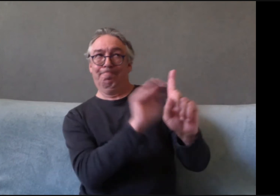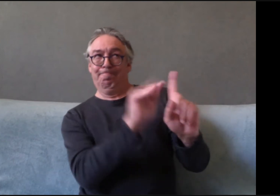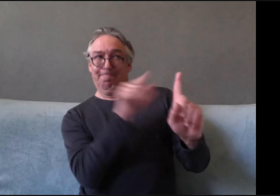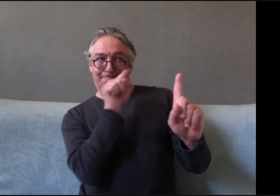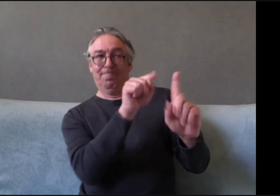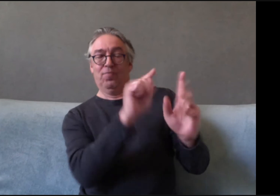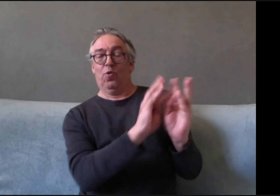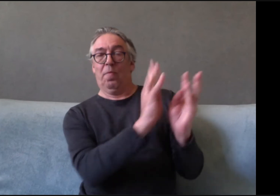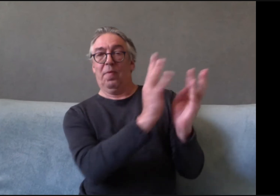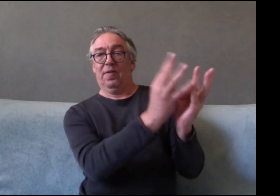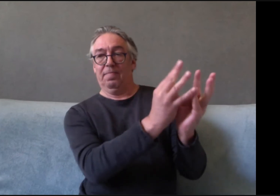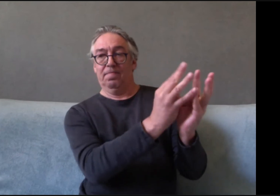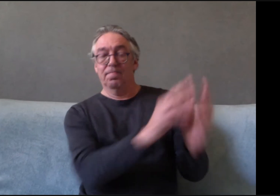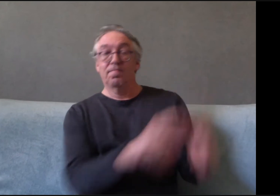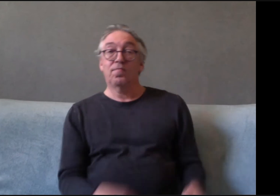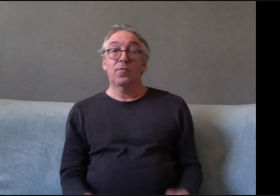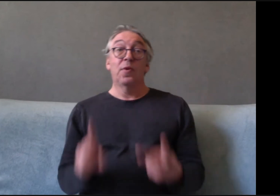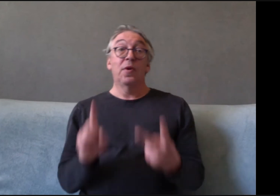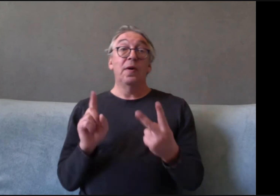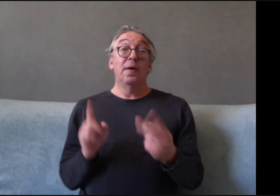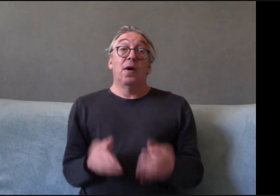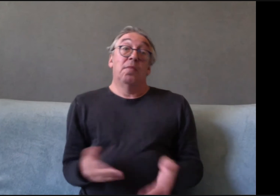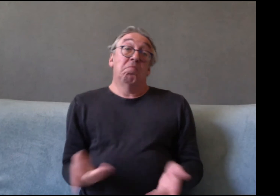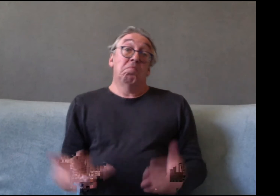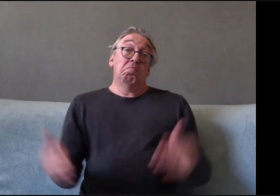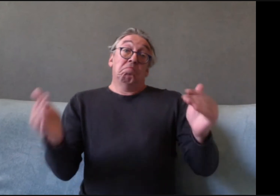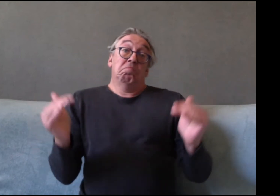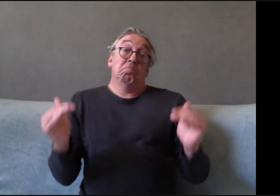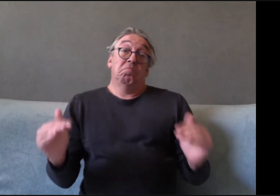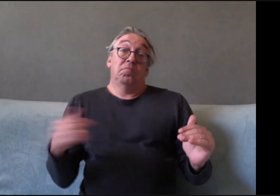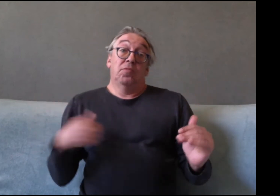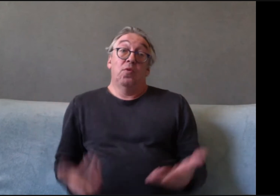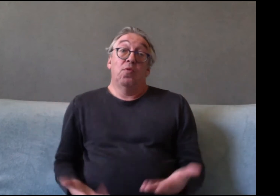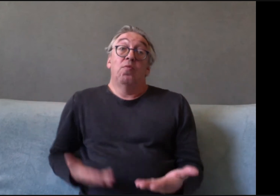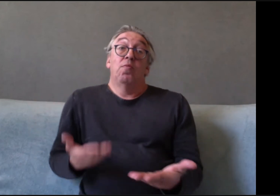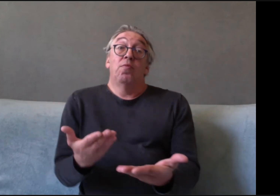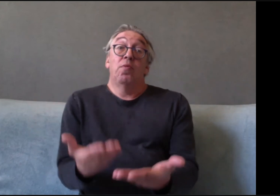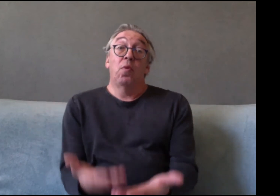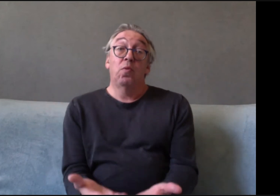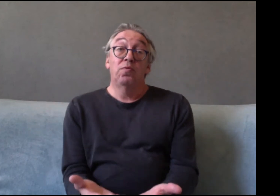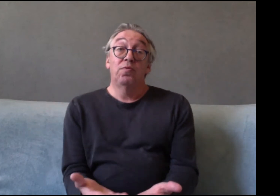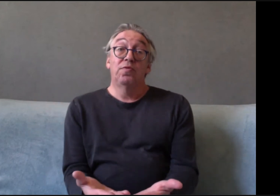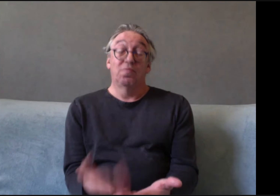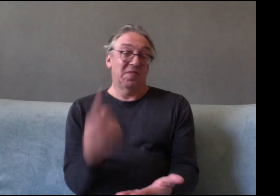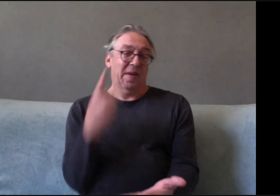because it's a good moment to stress this segregation affects protection.